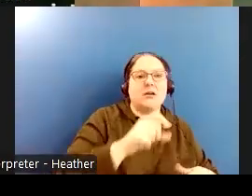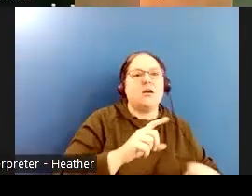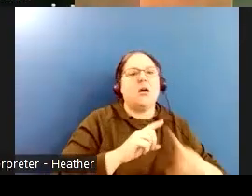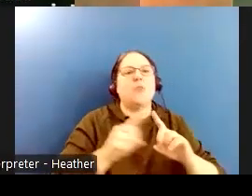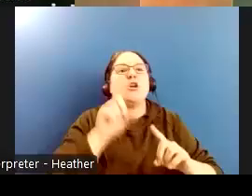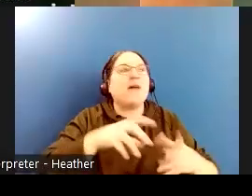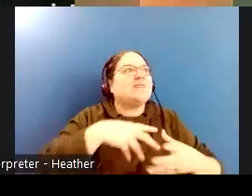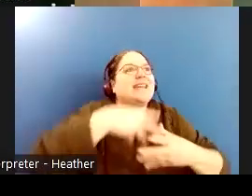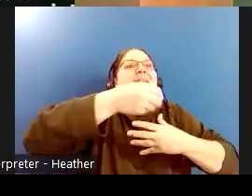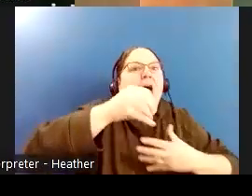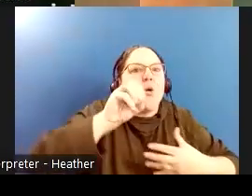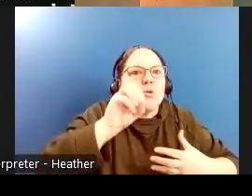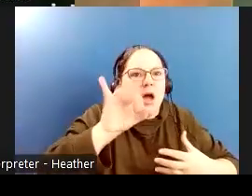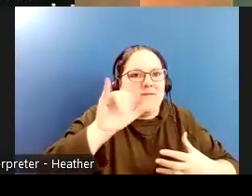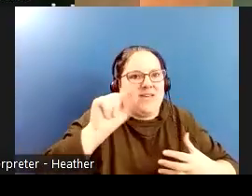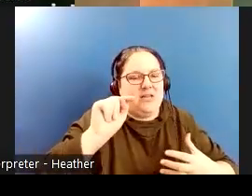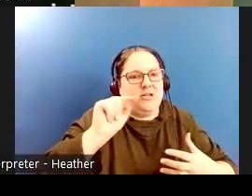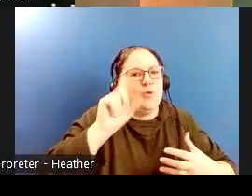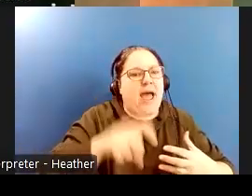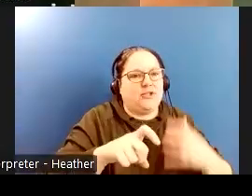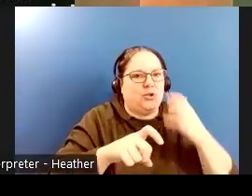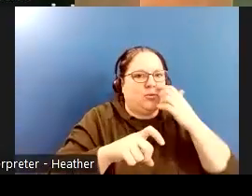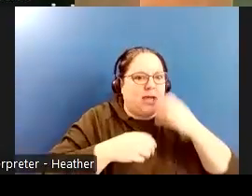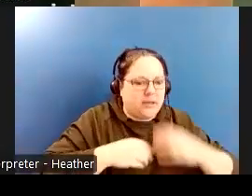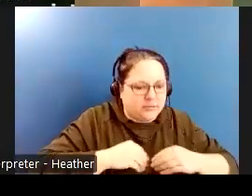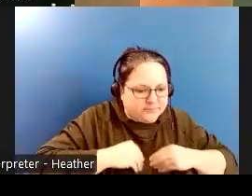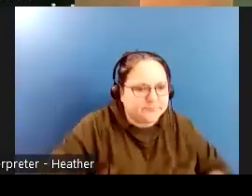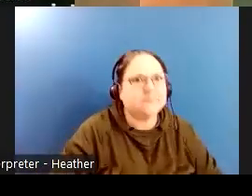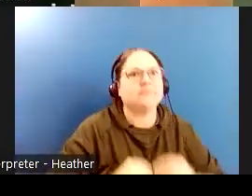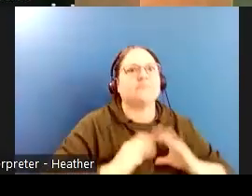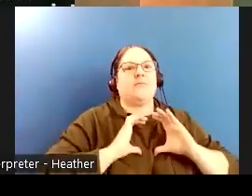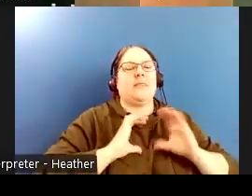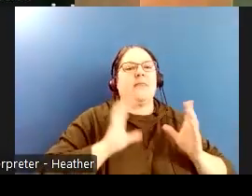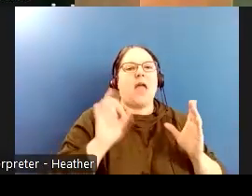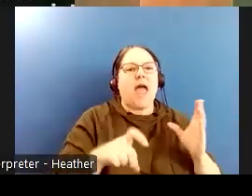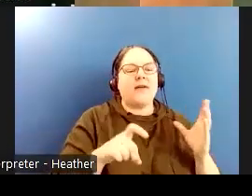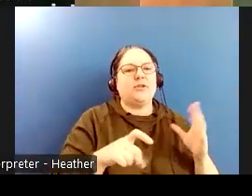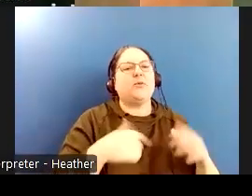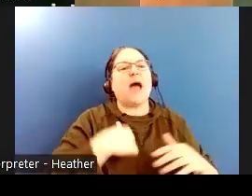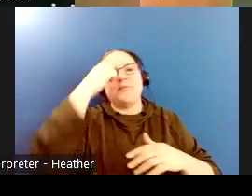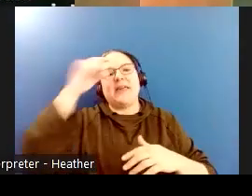depression. So if if so I'm thinking of um a large epidemiologic study by done by Sullivan where they